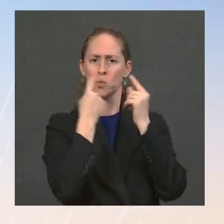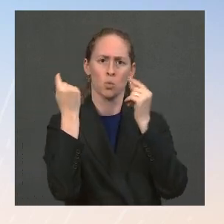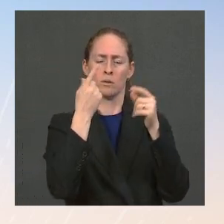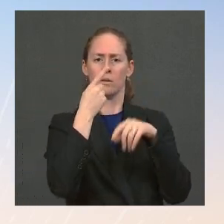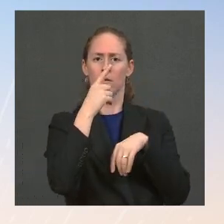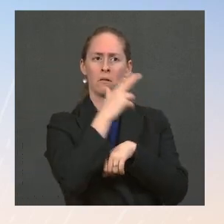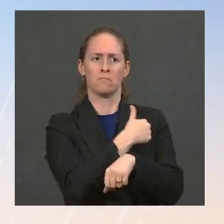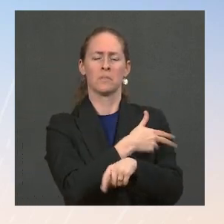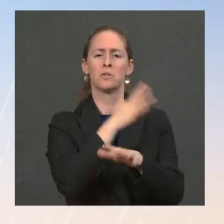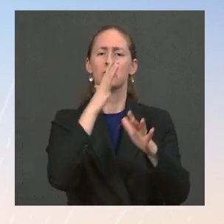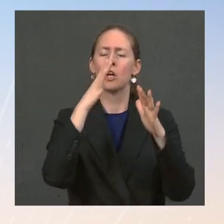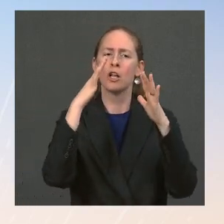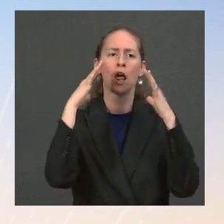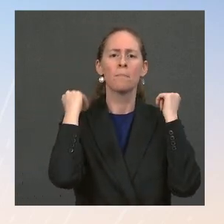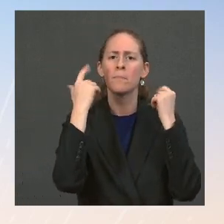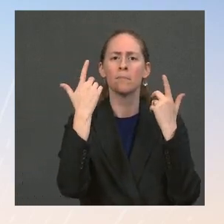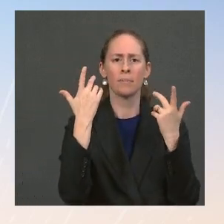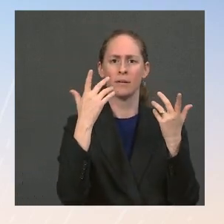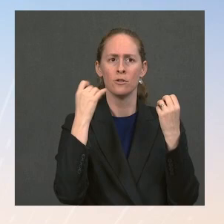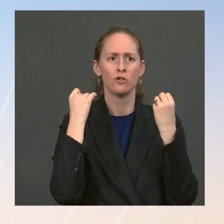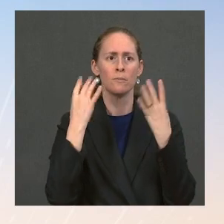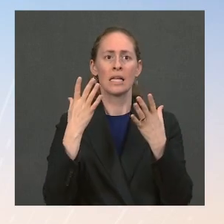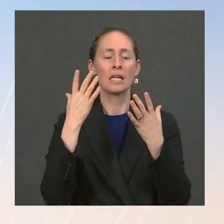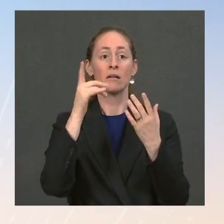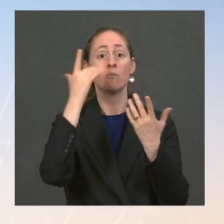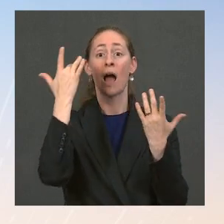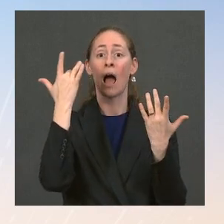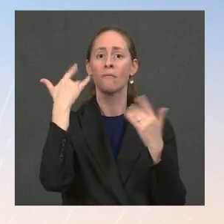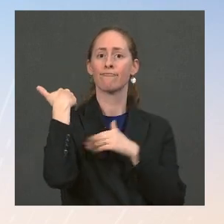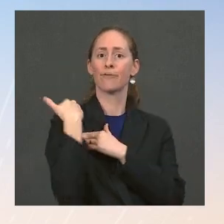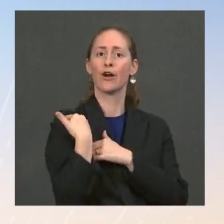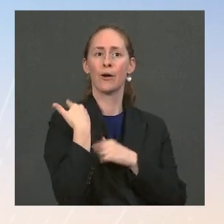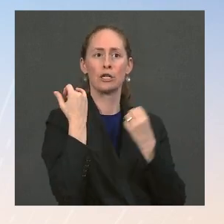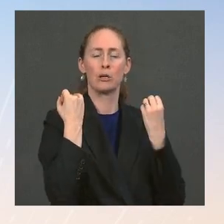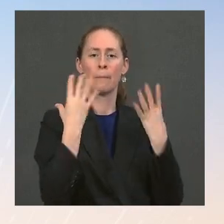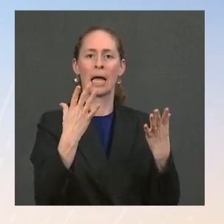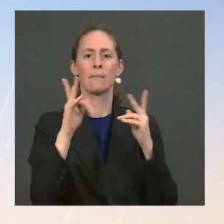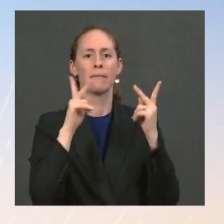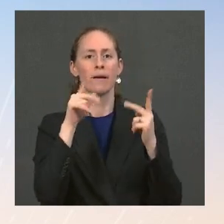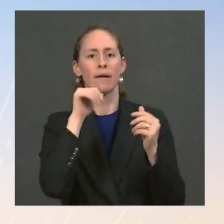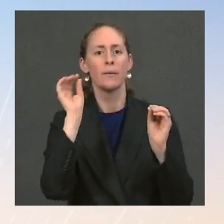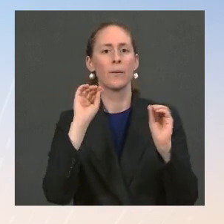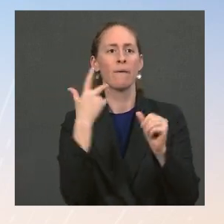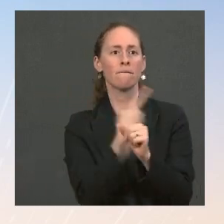who are unvaccinated who are filling beds in emergency rooms, ICUs,